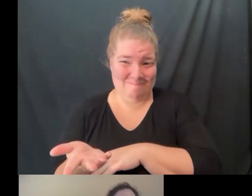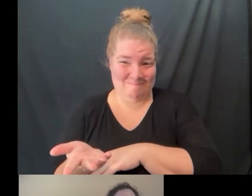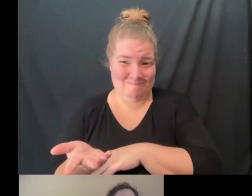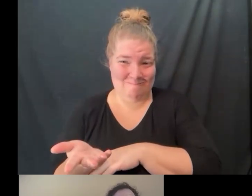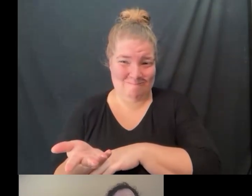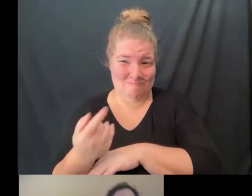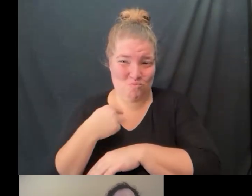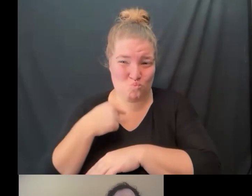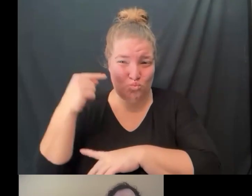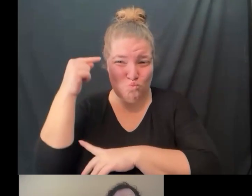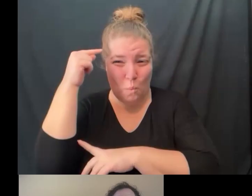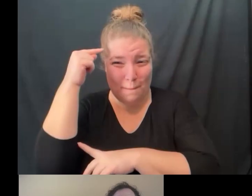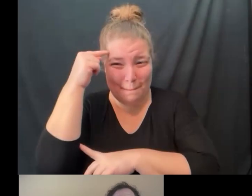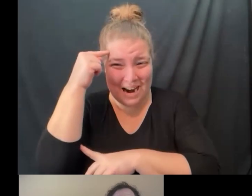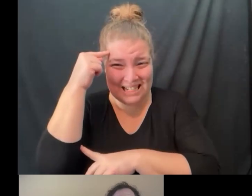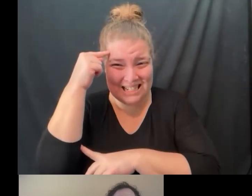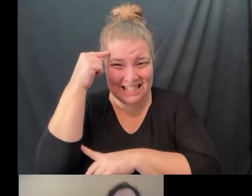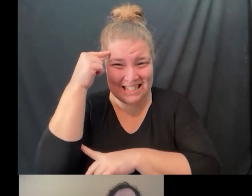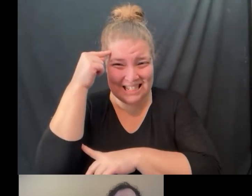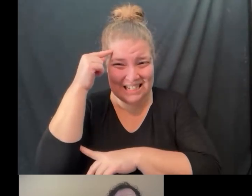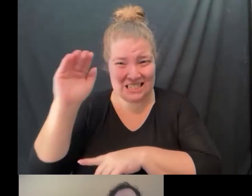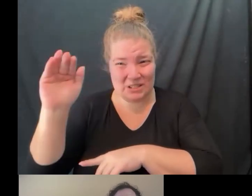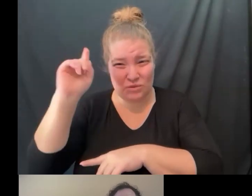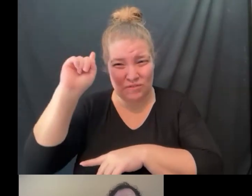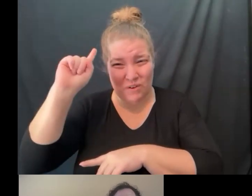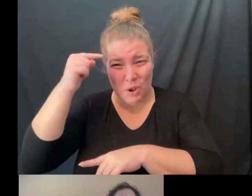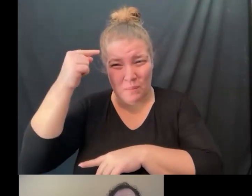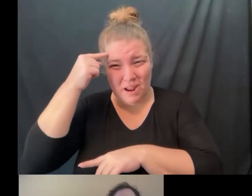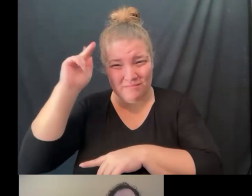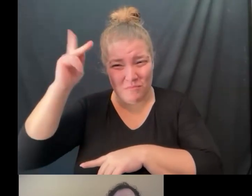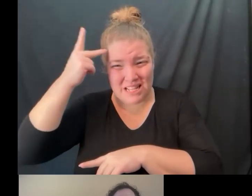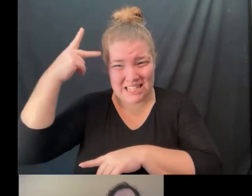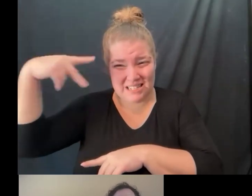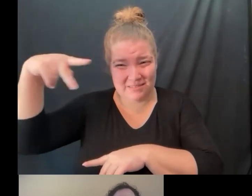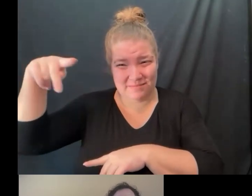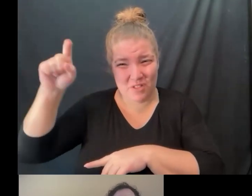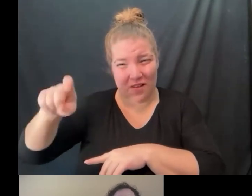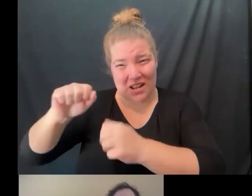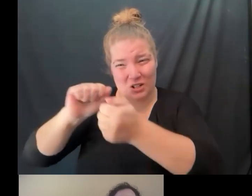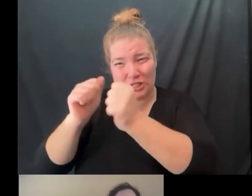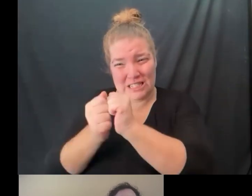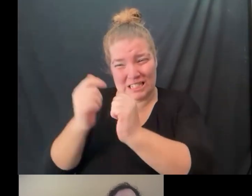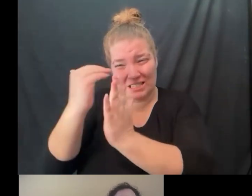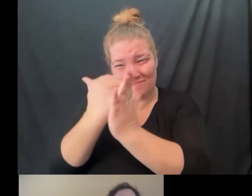So I would argue that there are best practices already in the government, if not policies